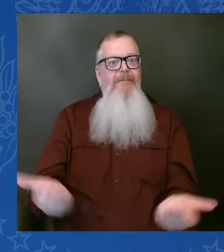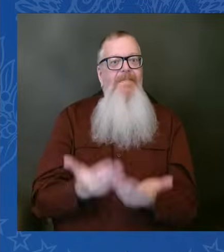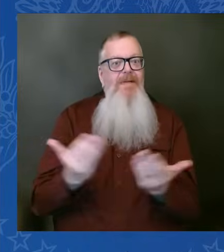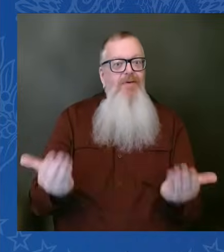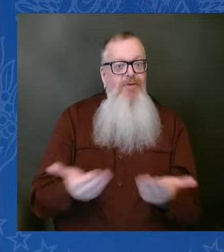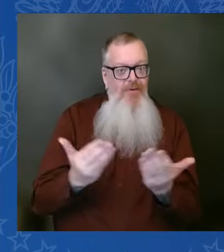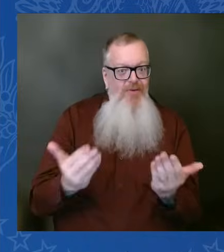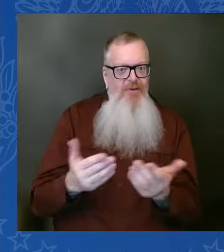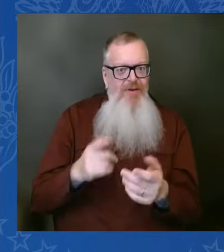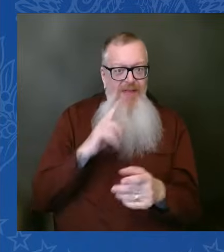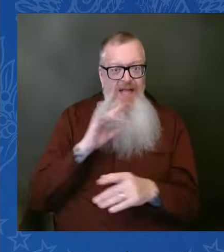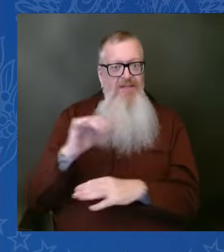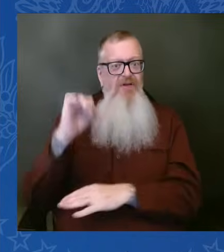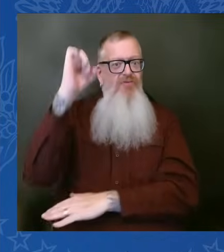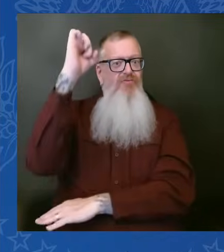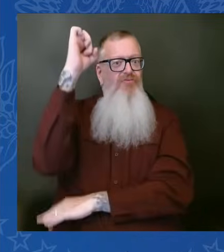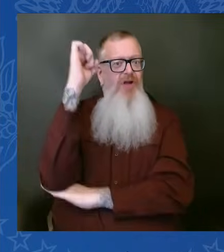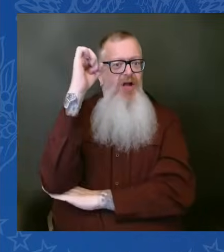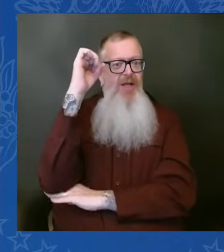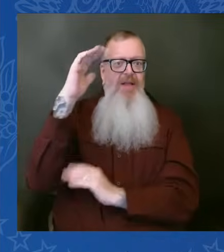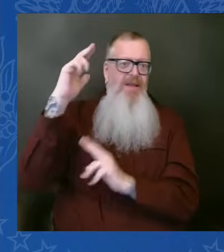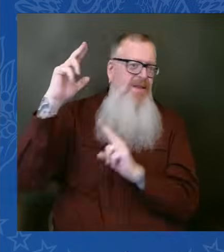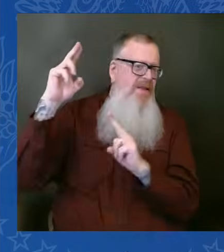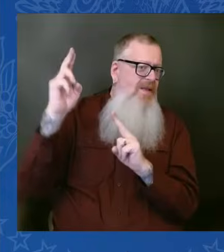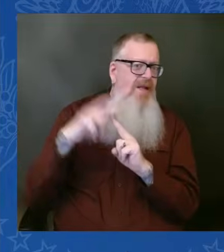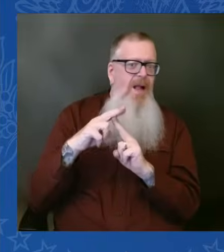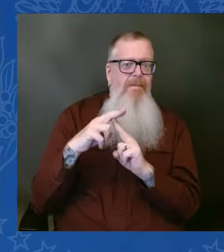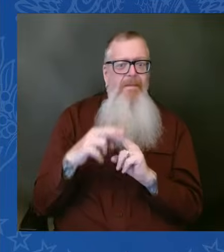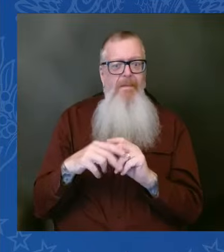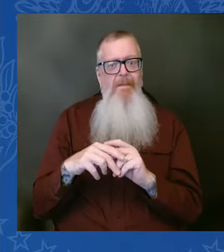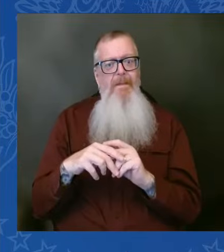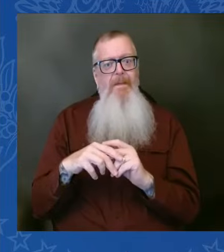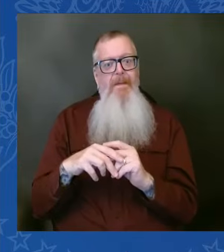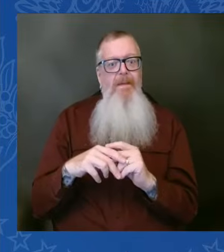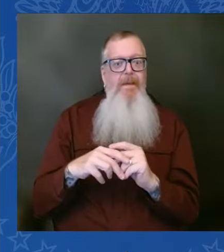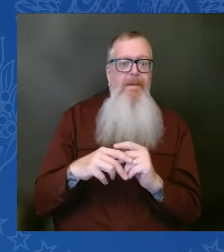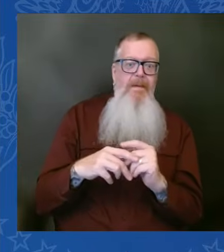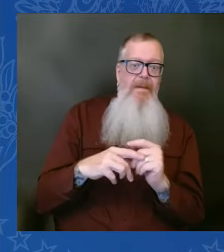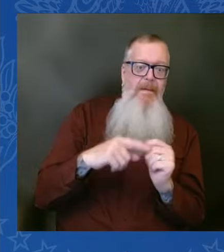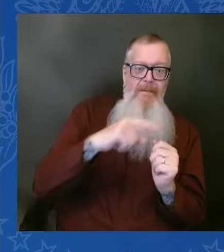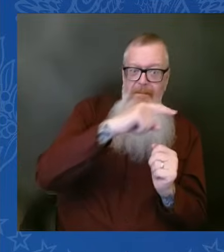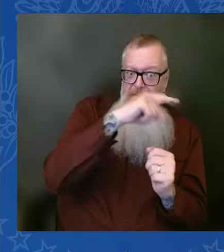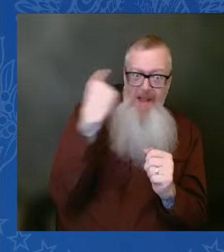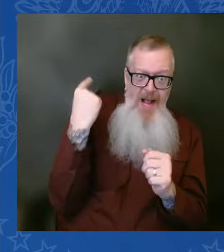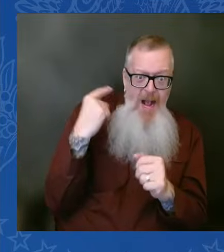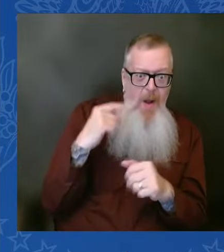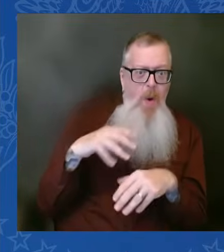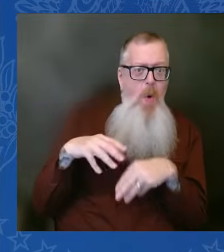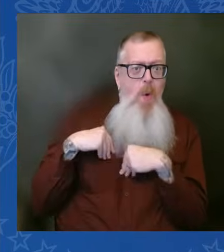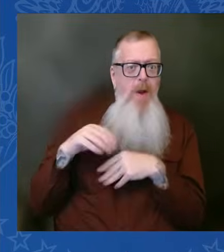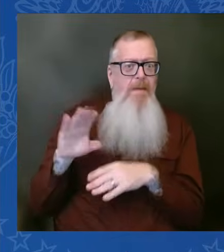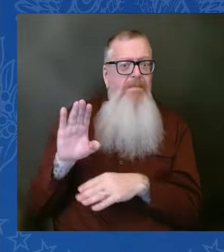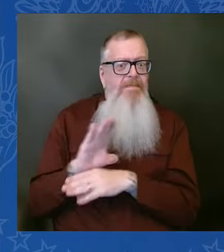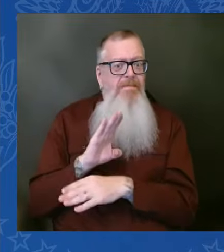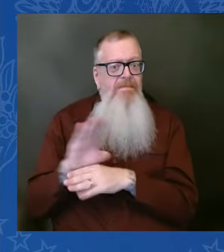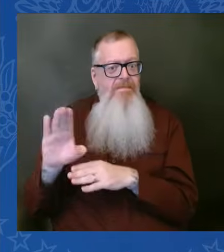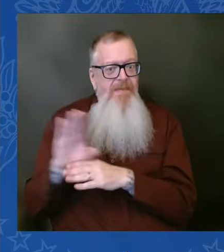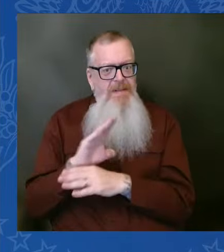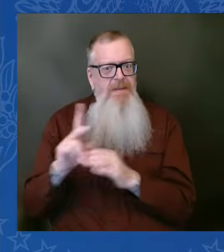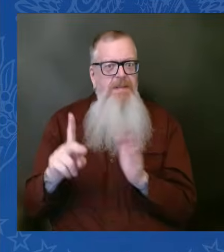Black businesses ownership -- back -- Black businesses ownership is doubling. Hispanic business ownership is up by 40 percent